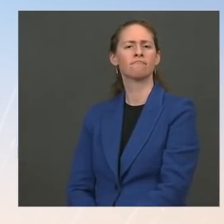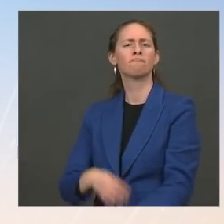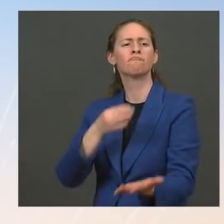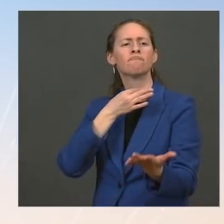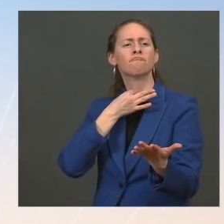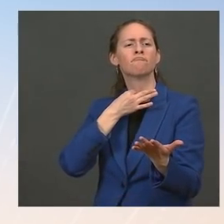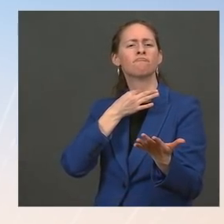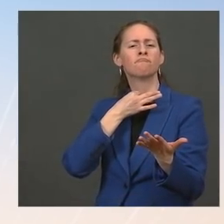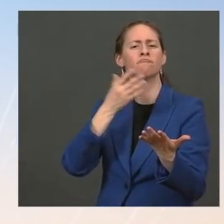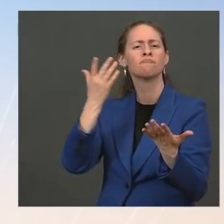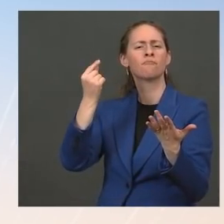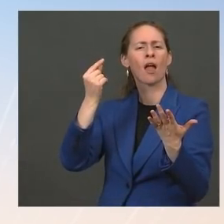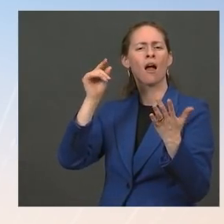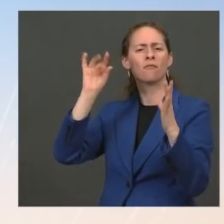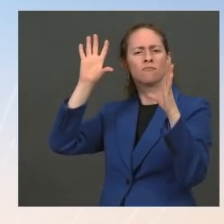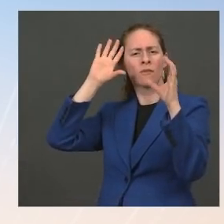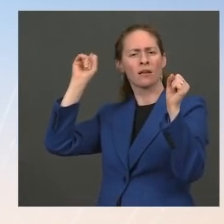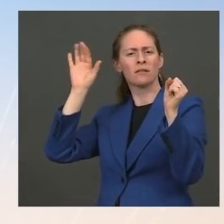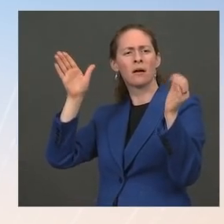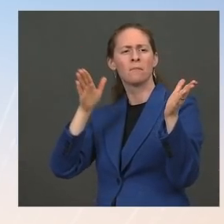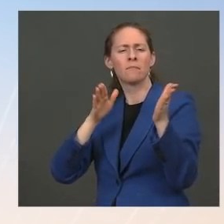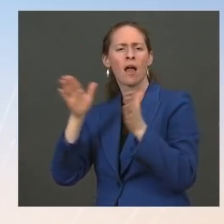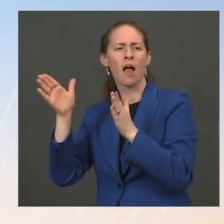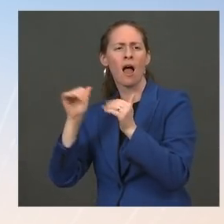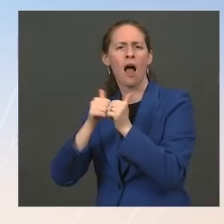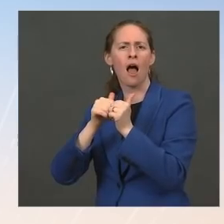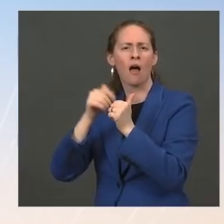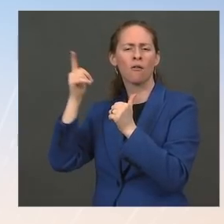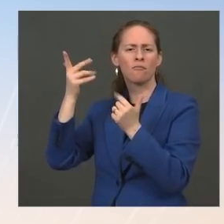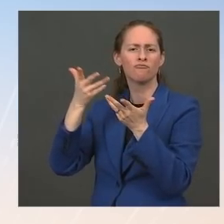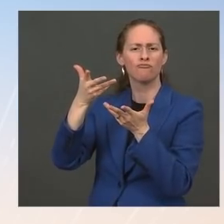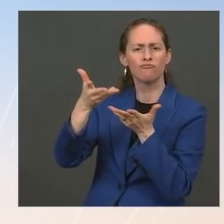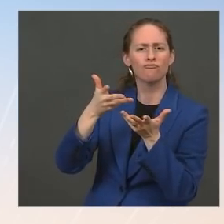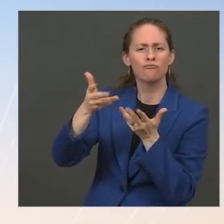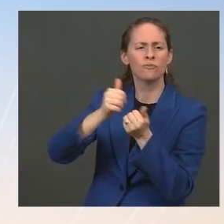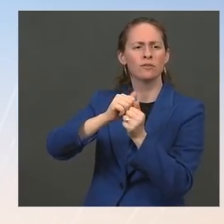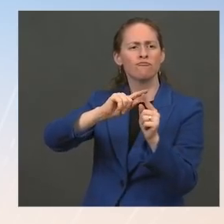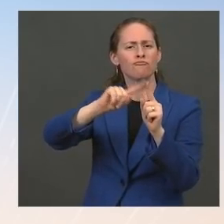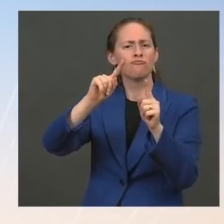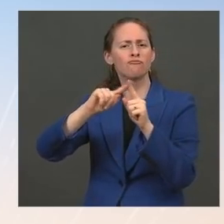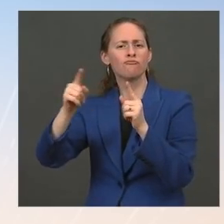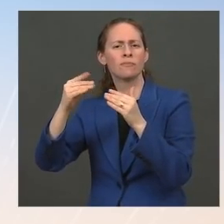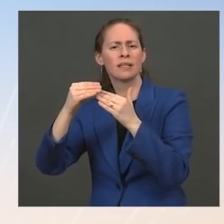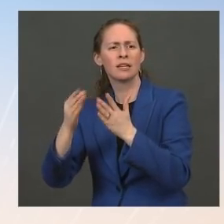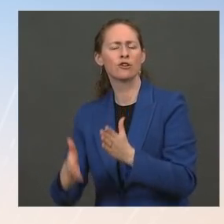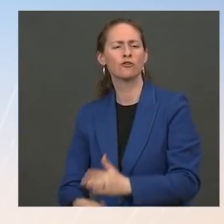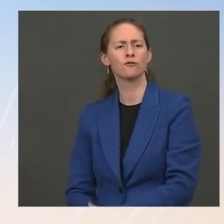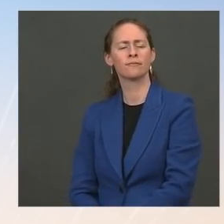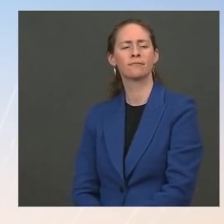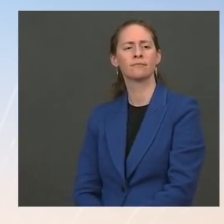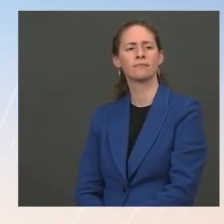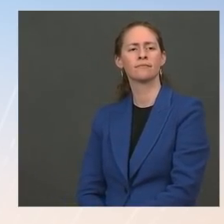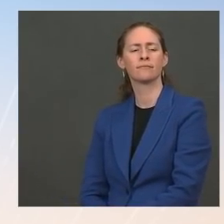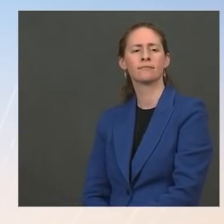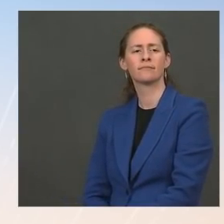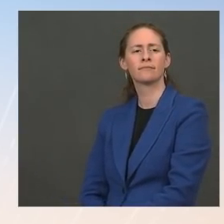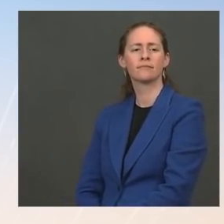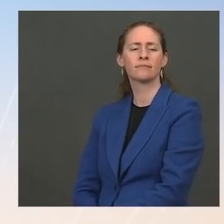And how or what are his specific actions or commitments to the leaders?